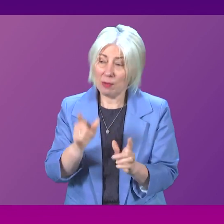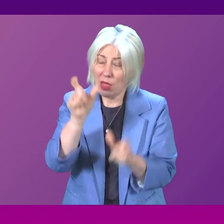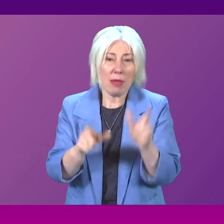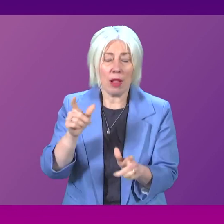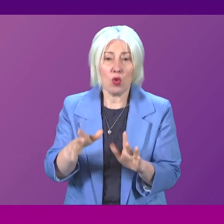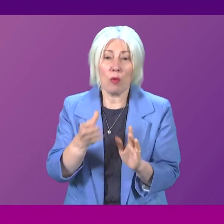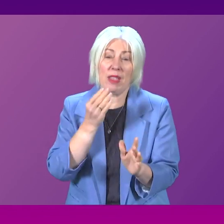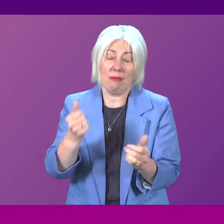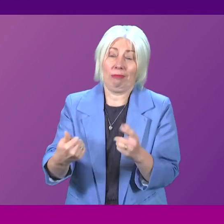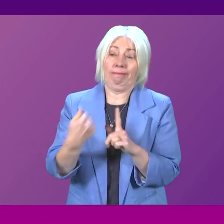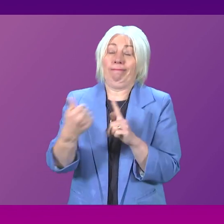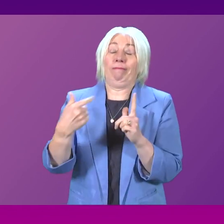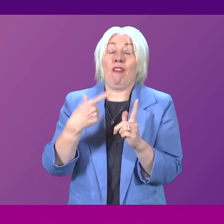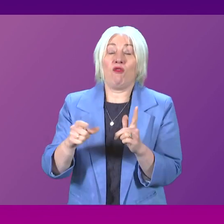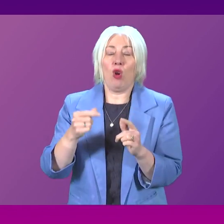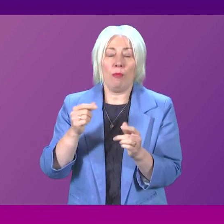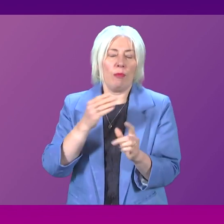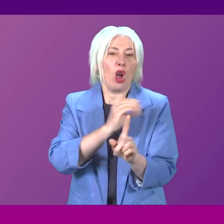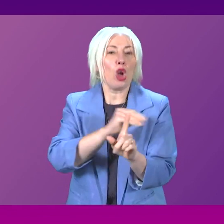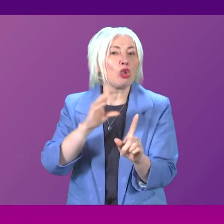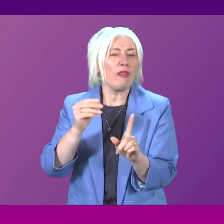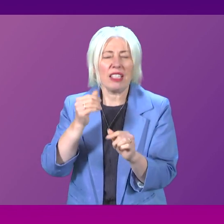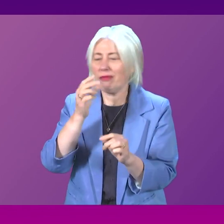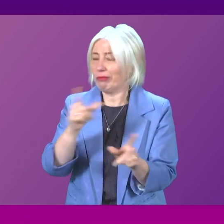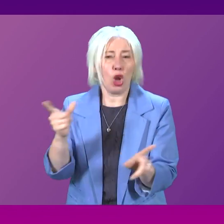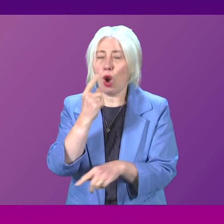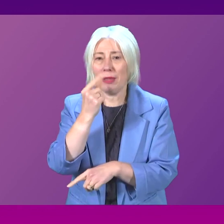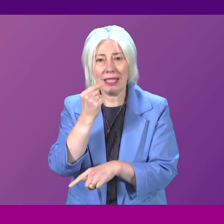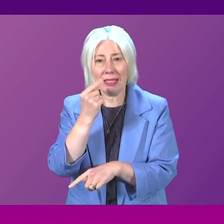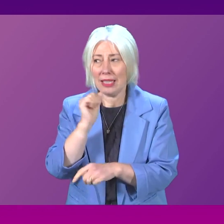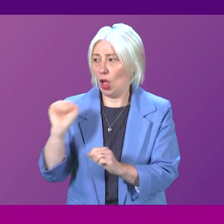which necessitates the emergency budget review, and that with the Westminster system utterly